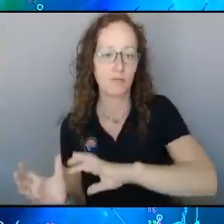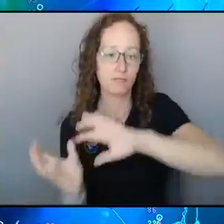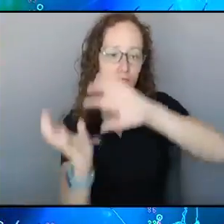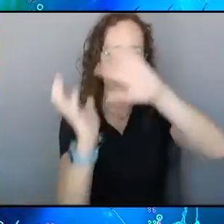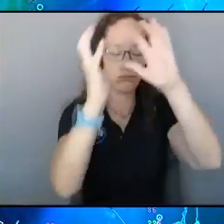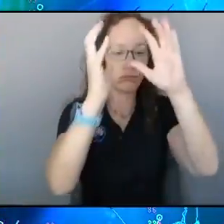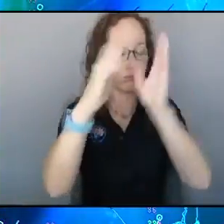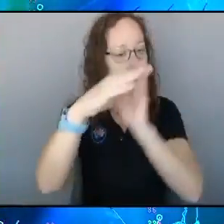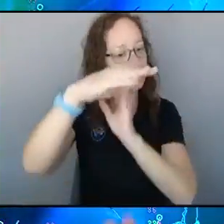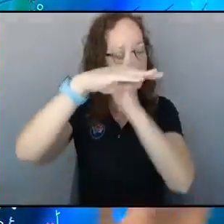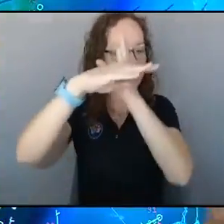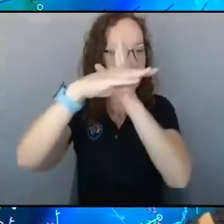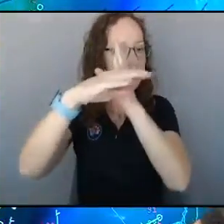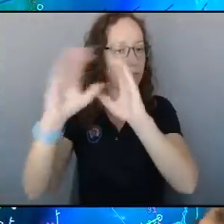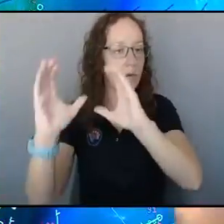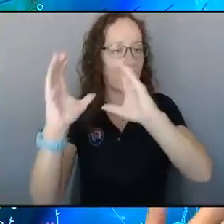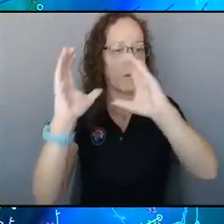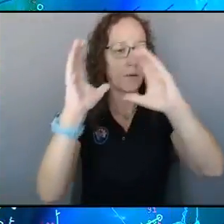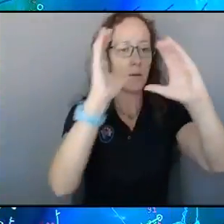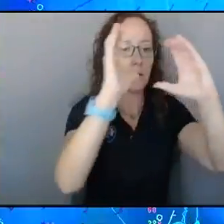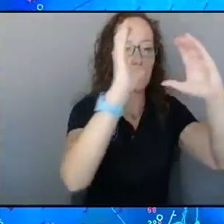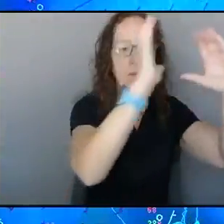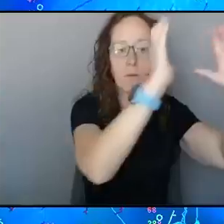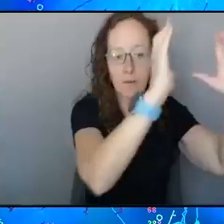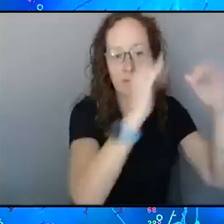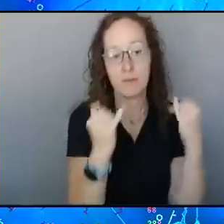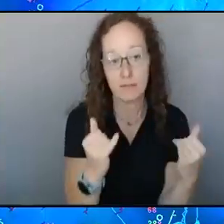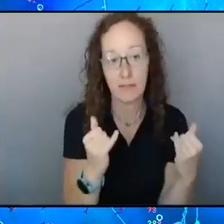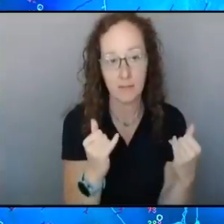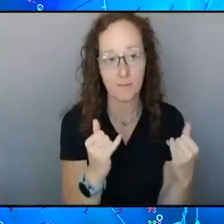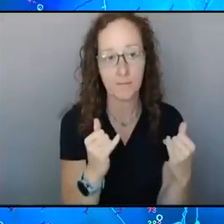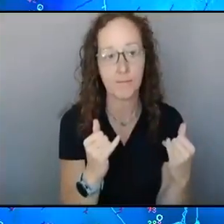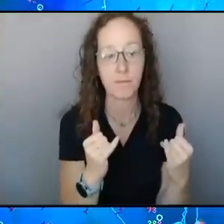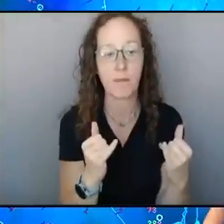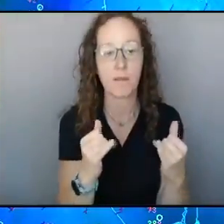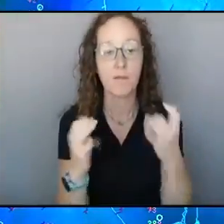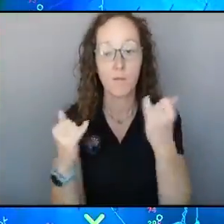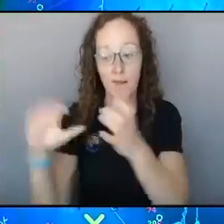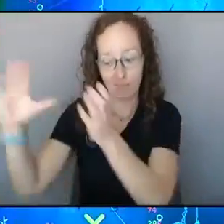Plains there and right behind it is that trough and so I know